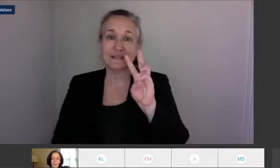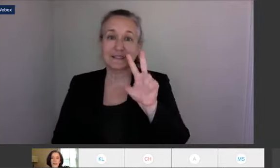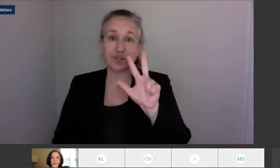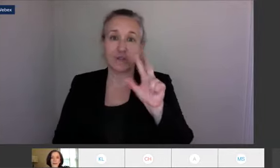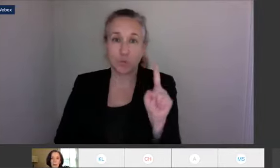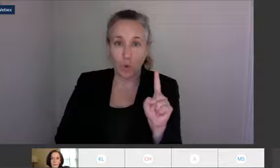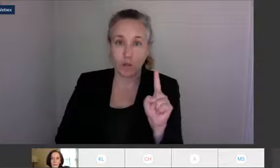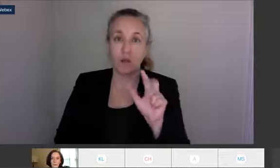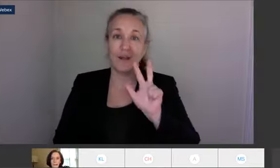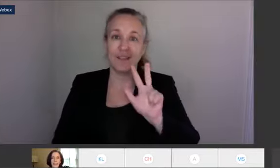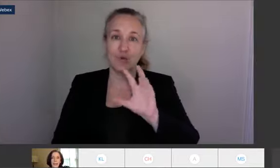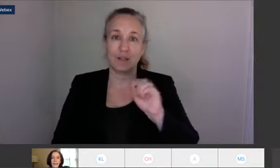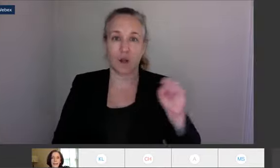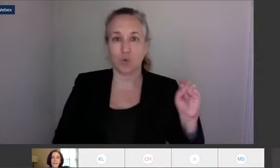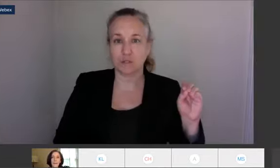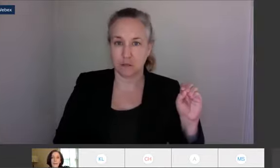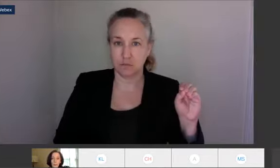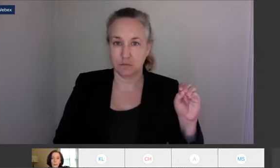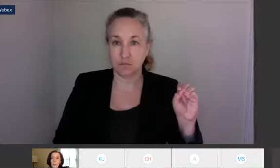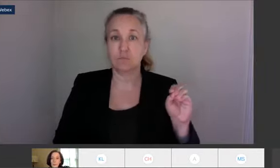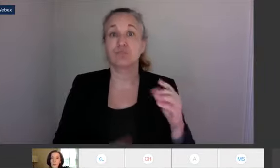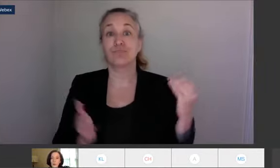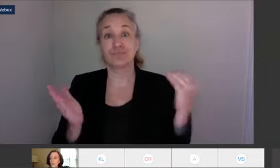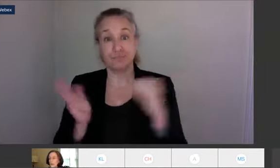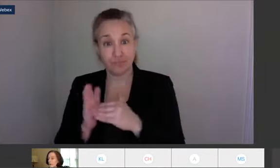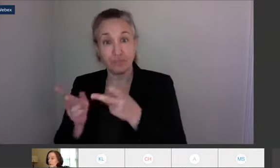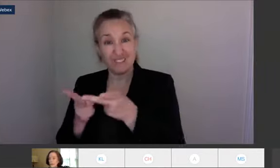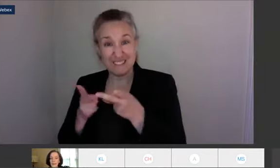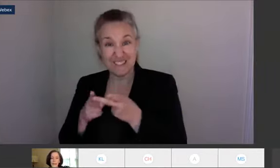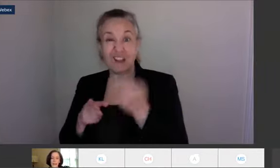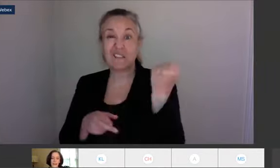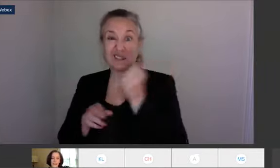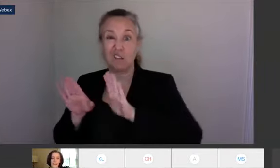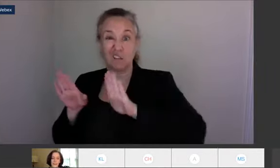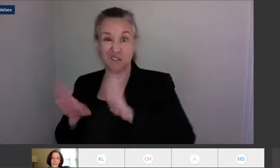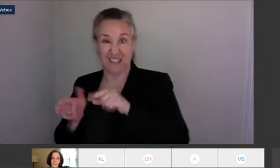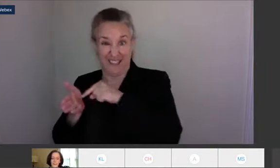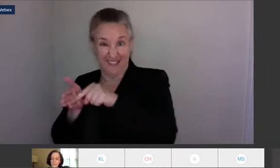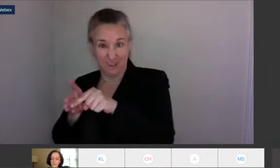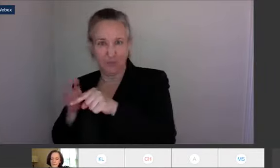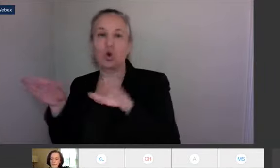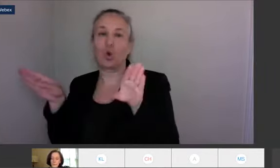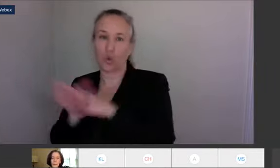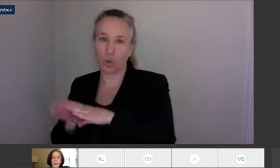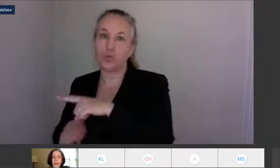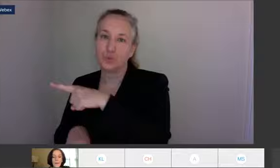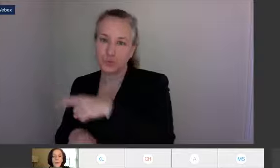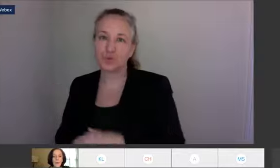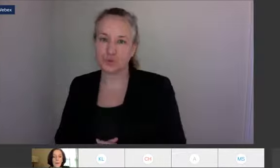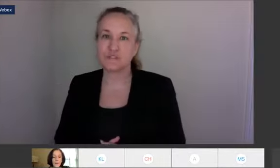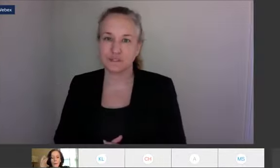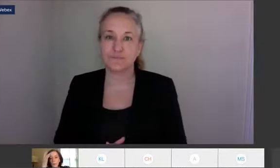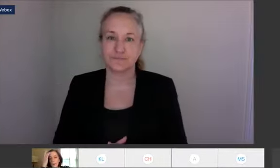and again the site will be closed Saturday and Sunday as a reminder both